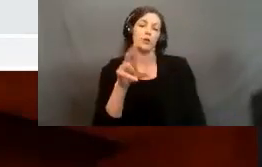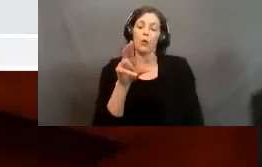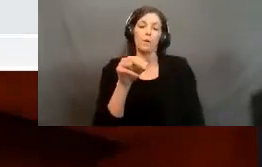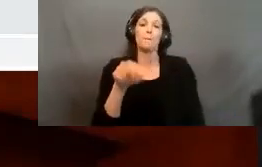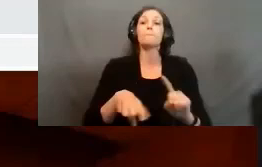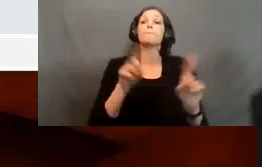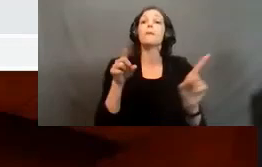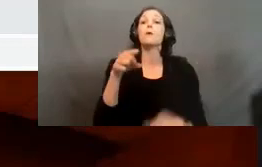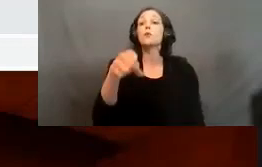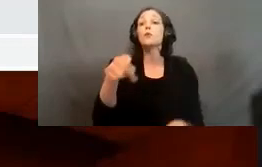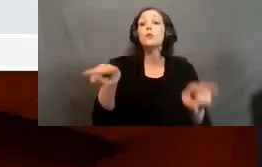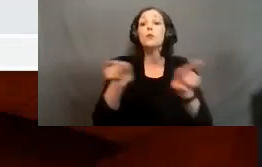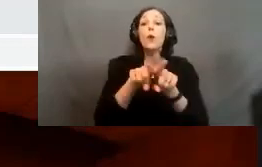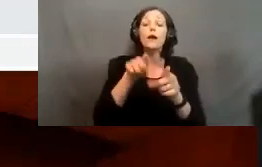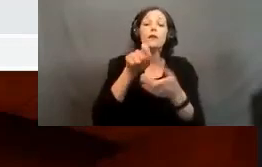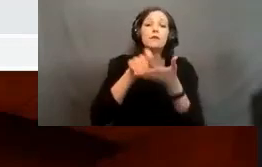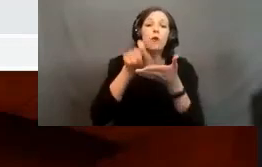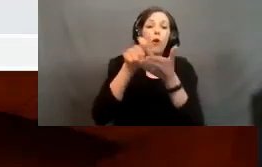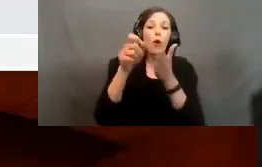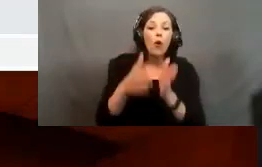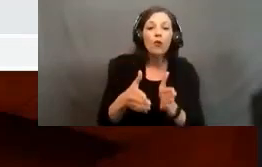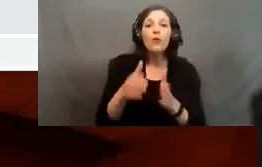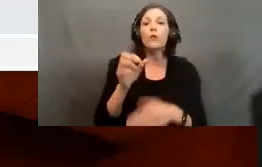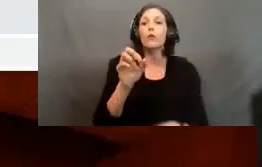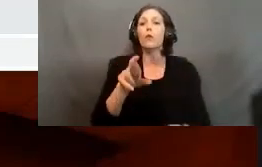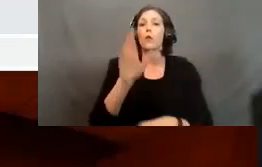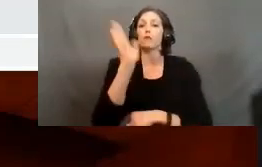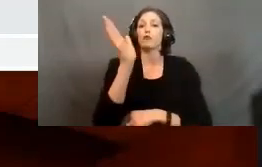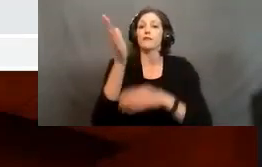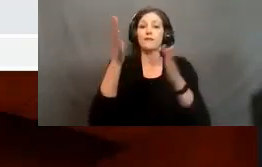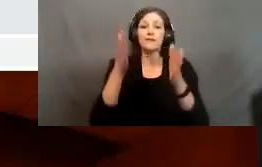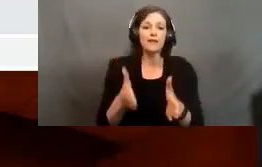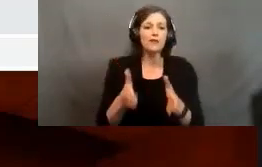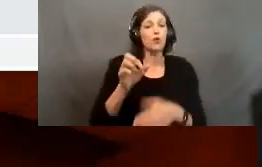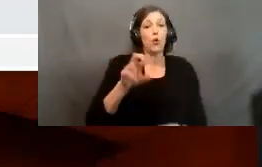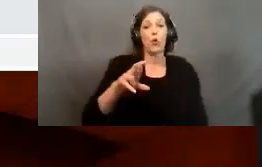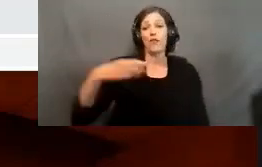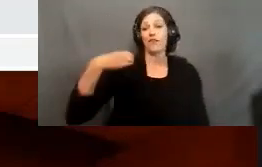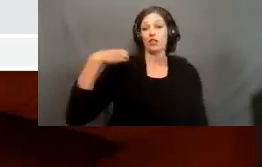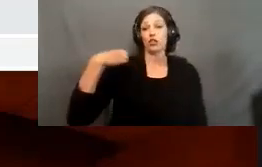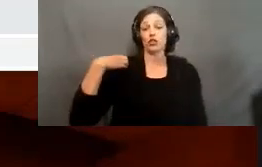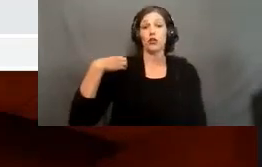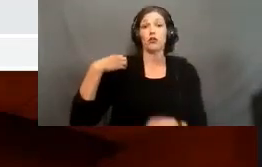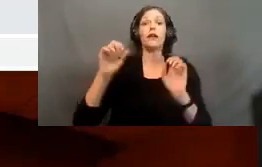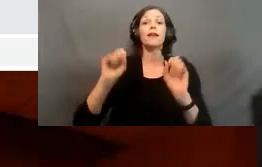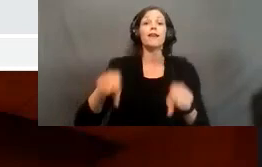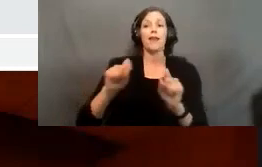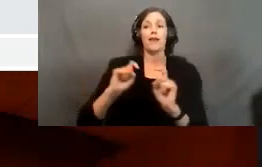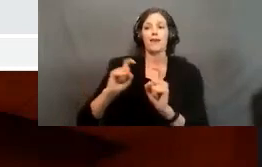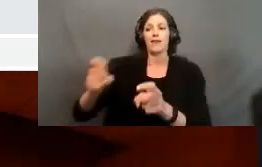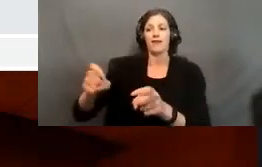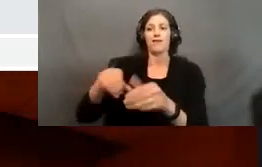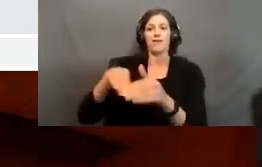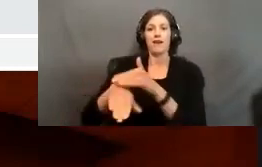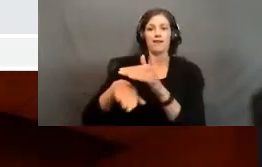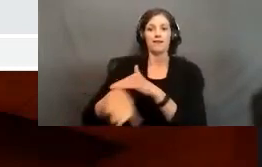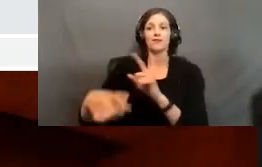12:33:58 or presenter 12:34:01 or even in the chair will be able to grant access 12:34:06 to microphones and cameras,